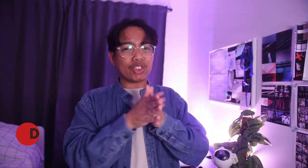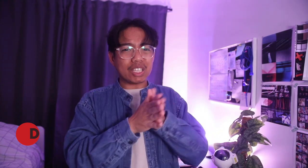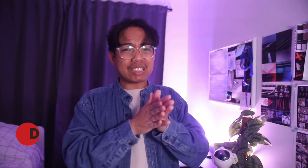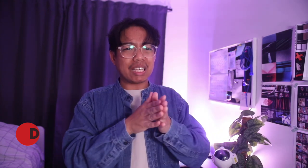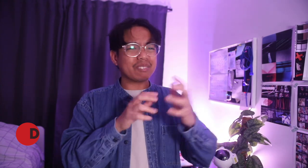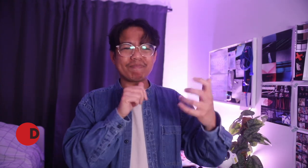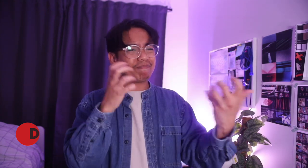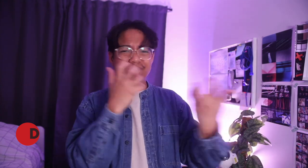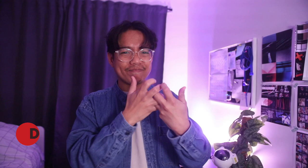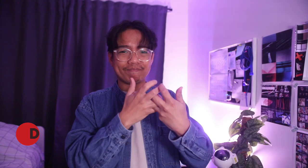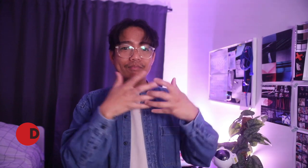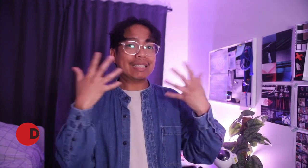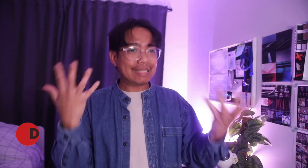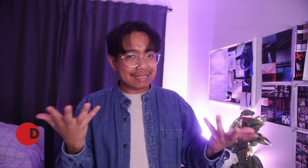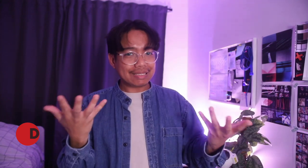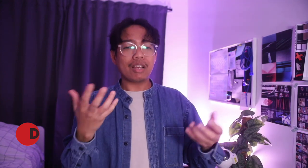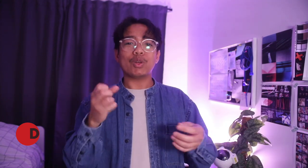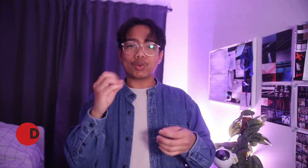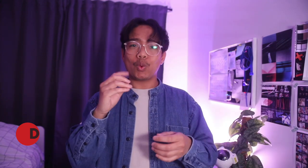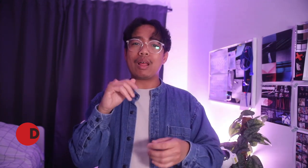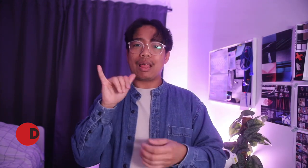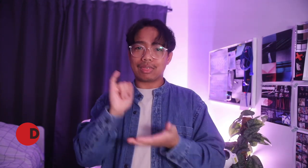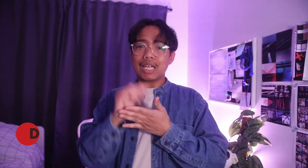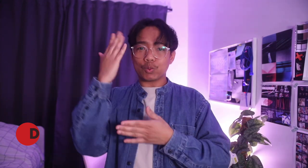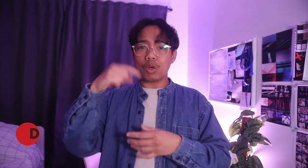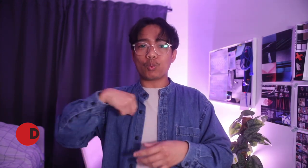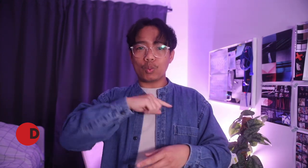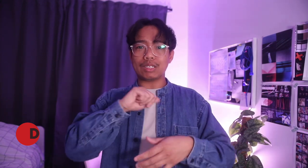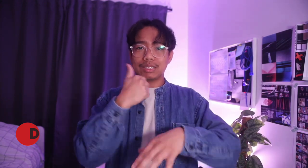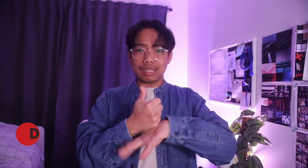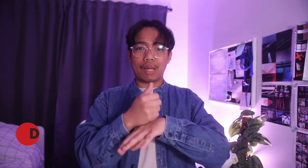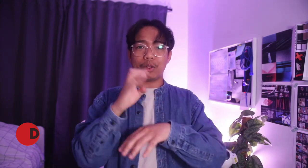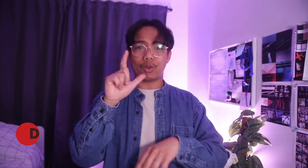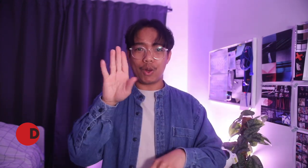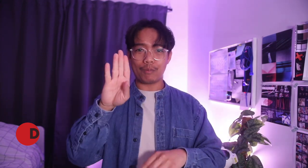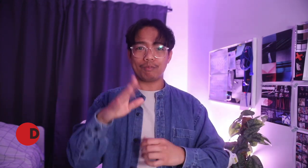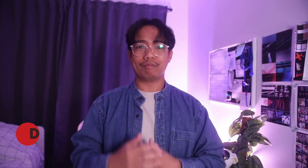So that is why we founded the Club.